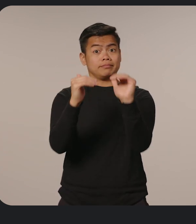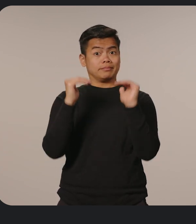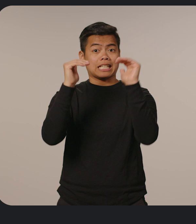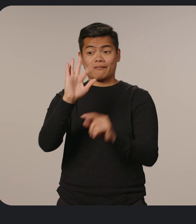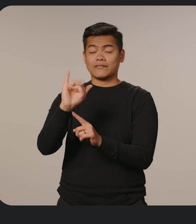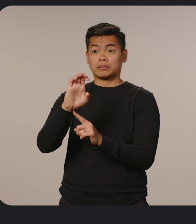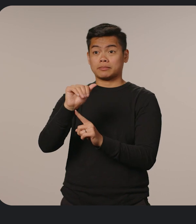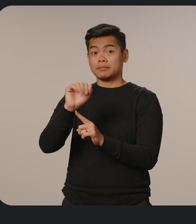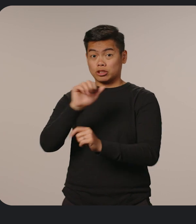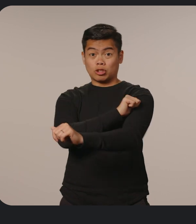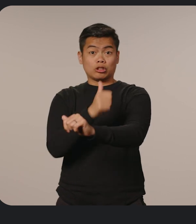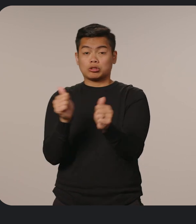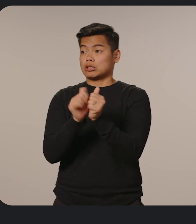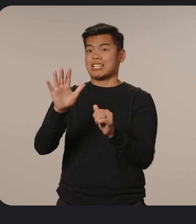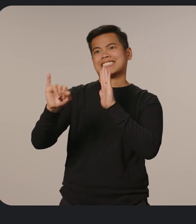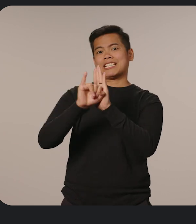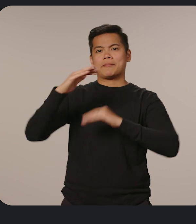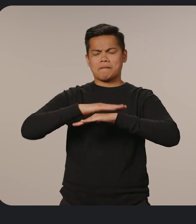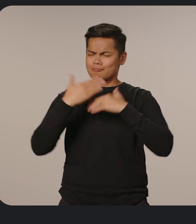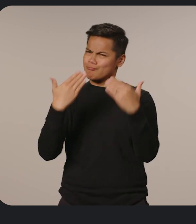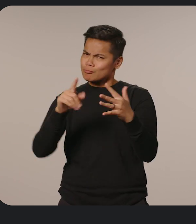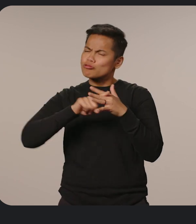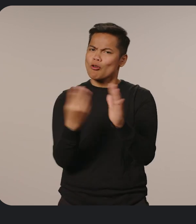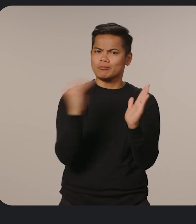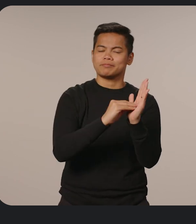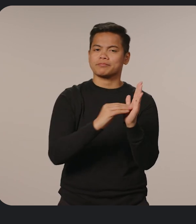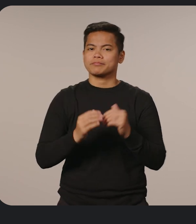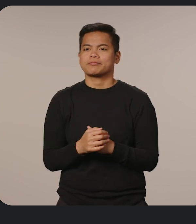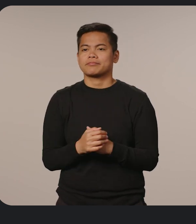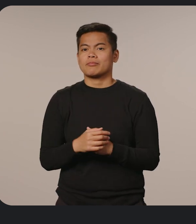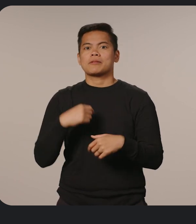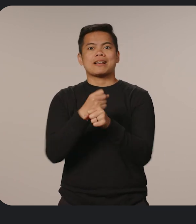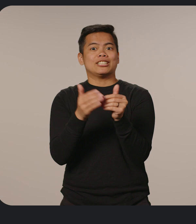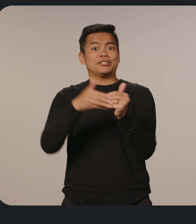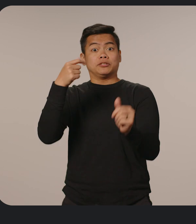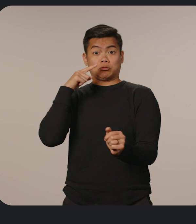authentication with identity platform to get started